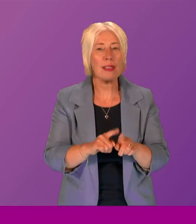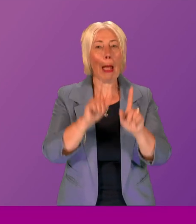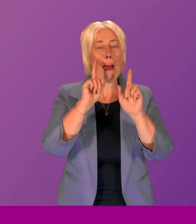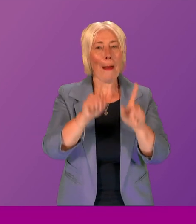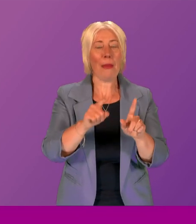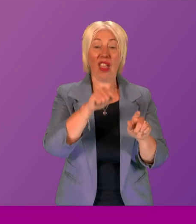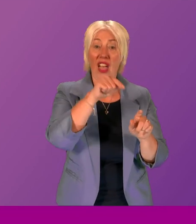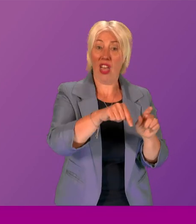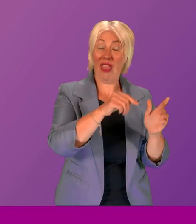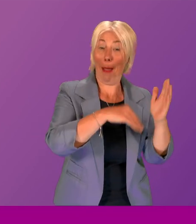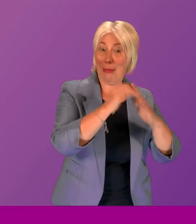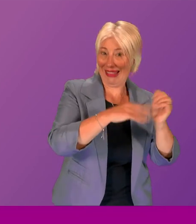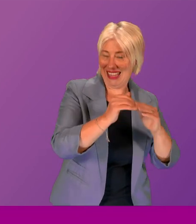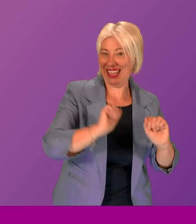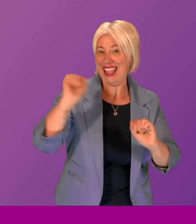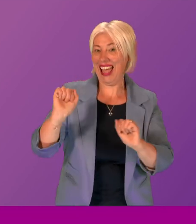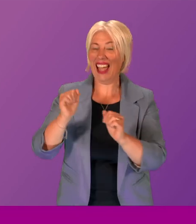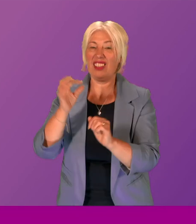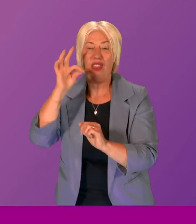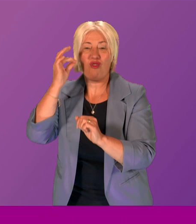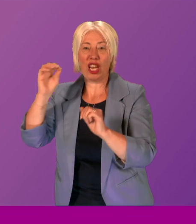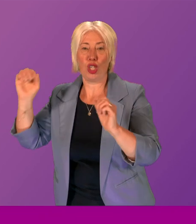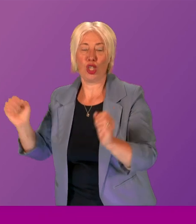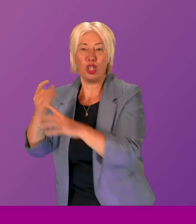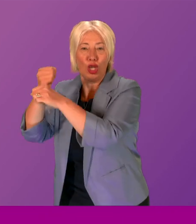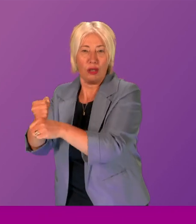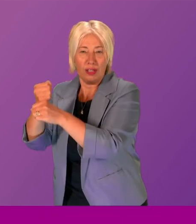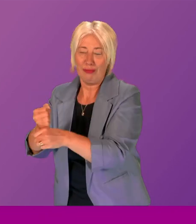Mack building and Notre-Dame cathedral; the cathedral is owned by the French Government,